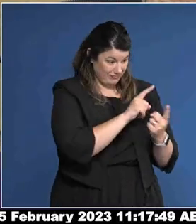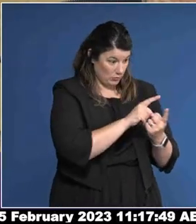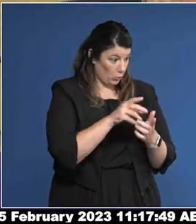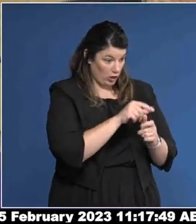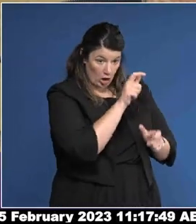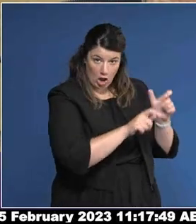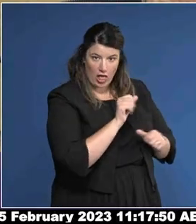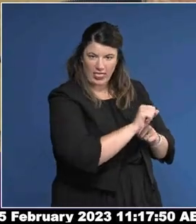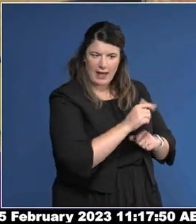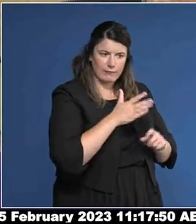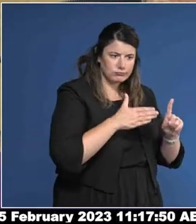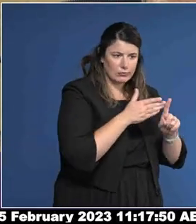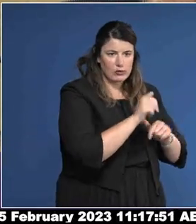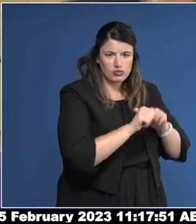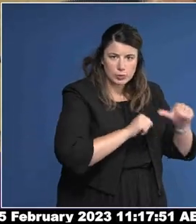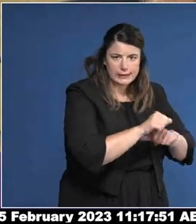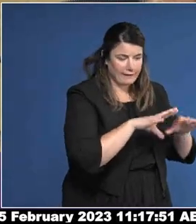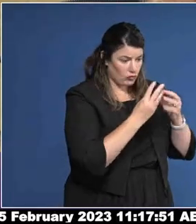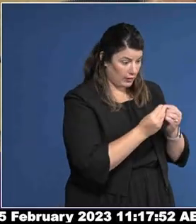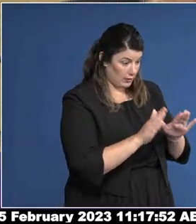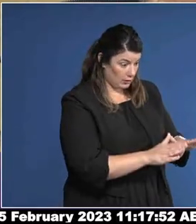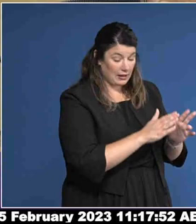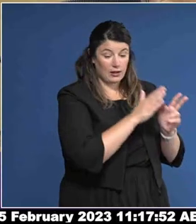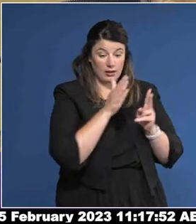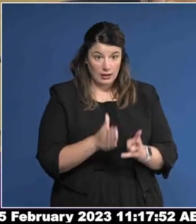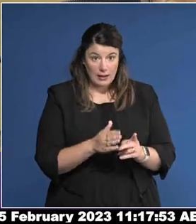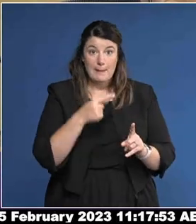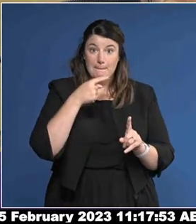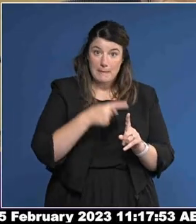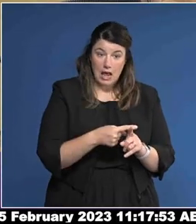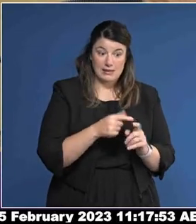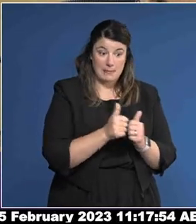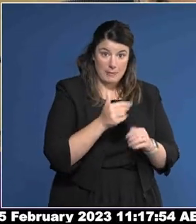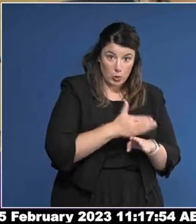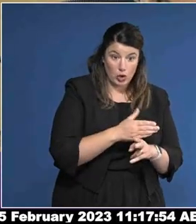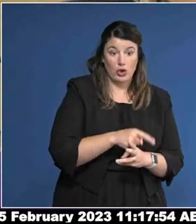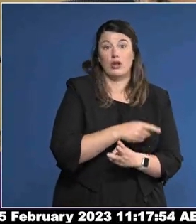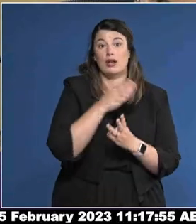record-keeping, and then the supervisor rostering - is that tension - does that still